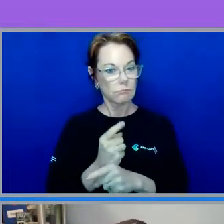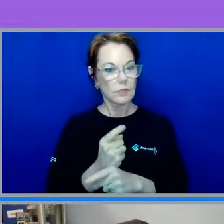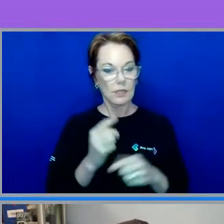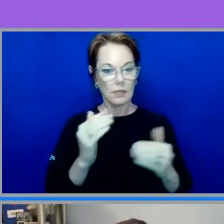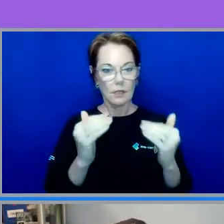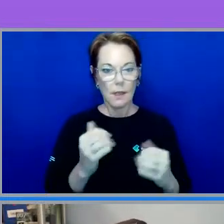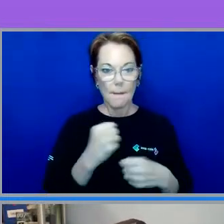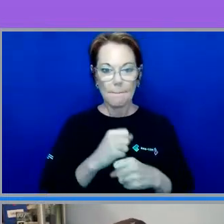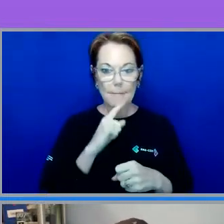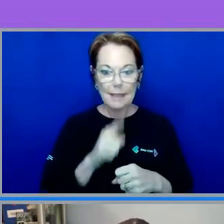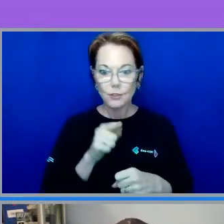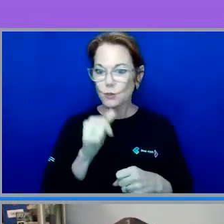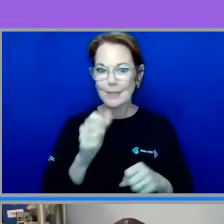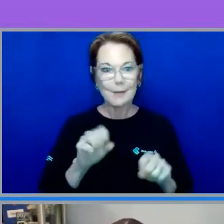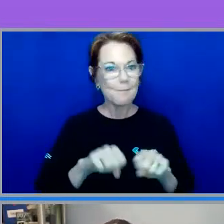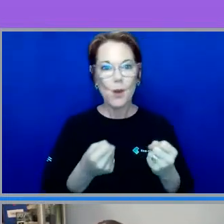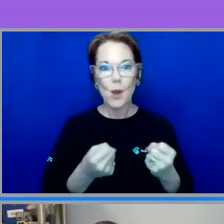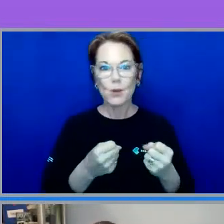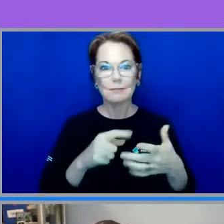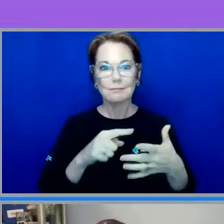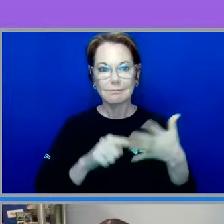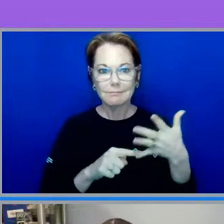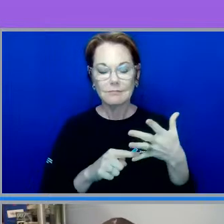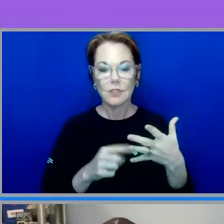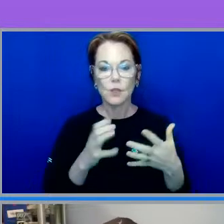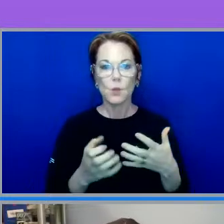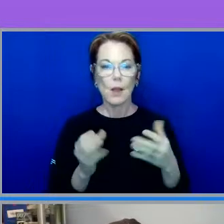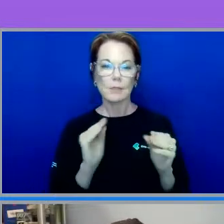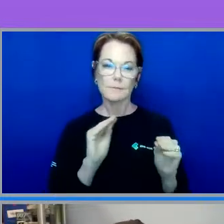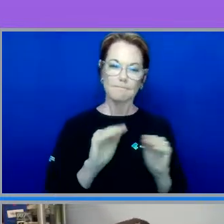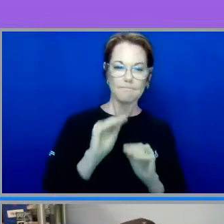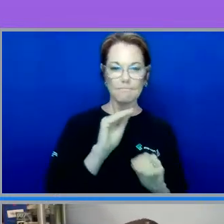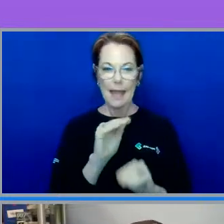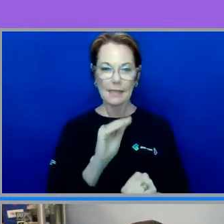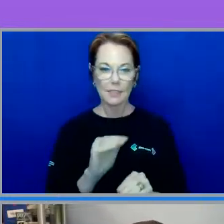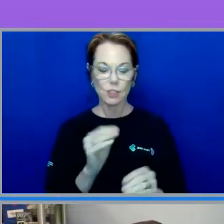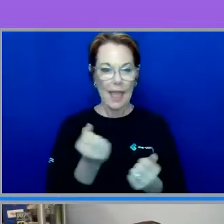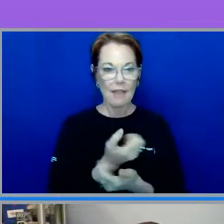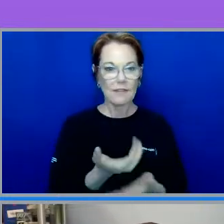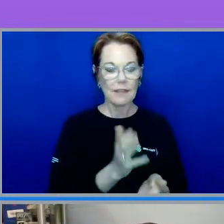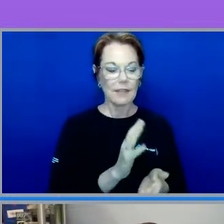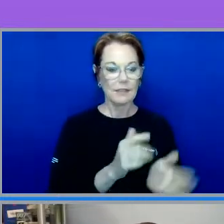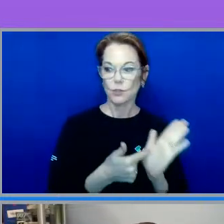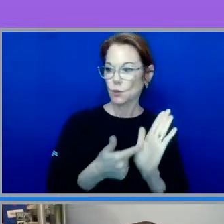You didn't break it. Break all your old stuff. You want to package everything up so you,